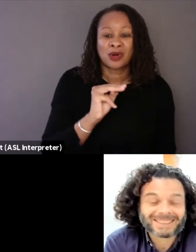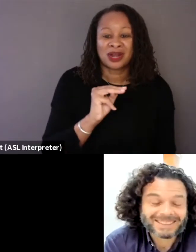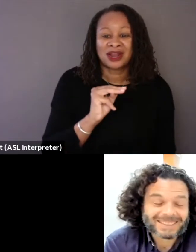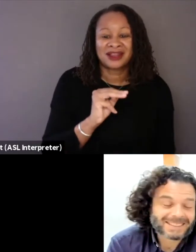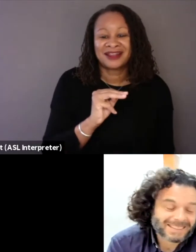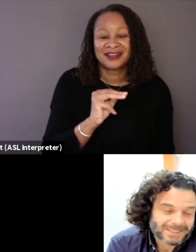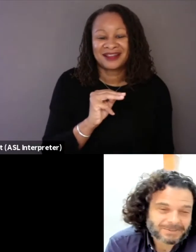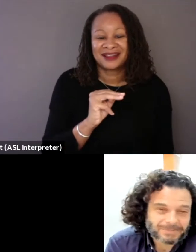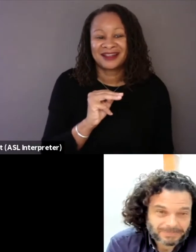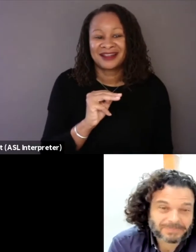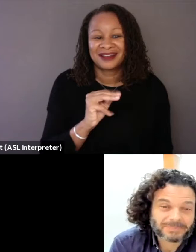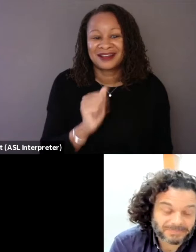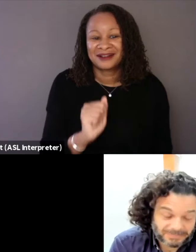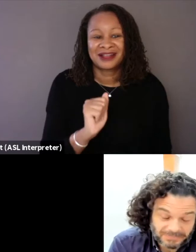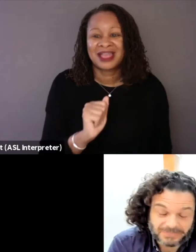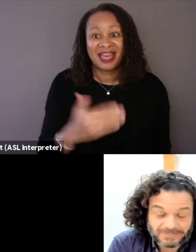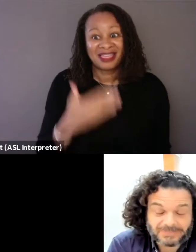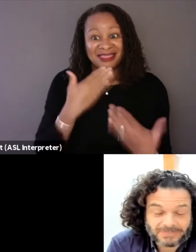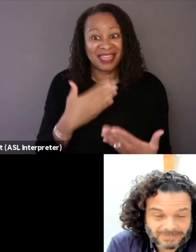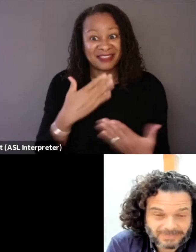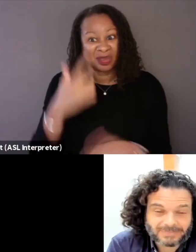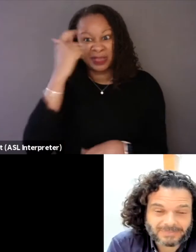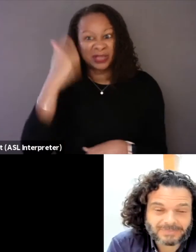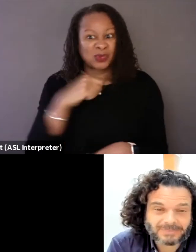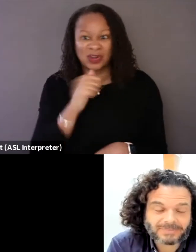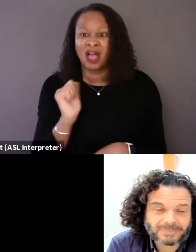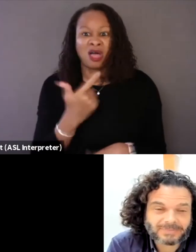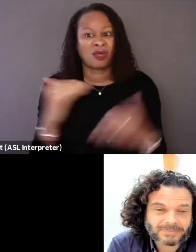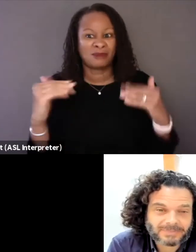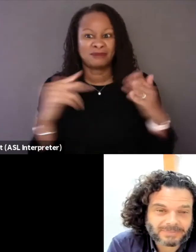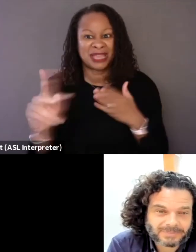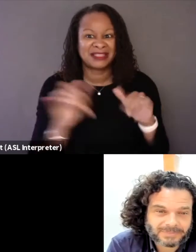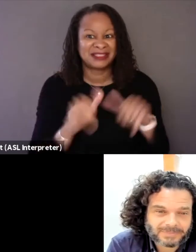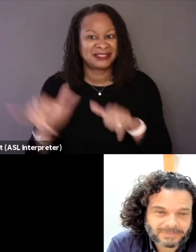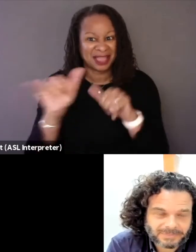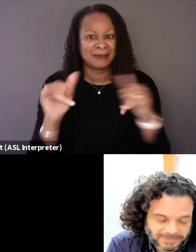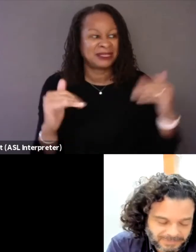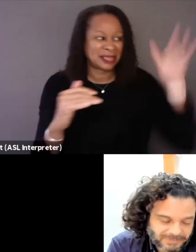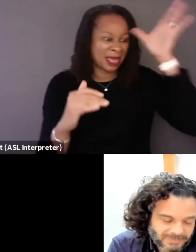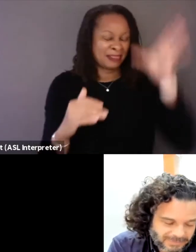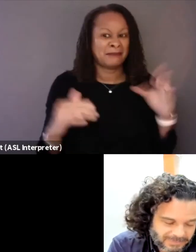Cause we're not all getting paid the same as our male counterparts, so that was a very cool little tidbit there.